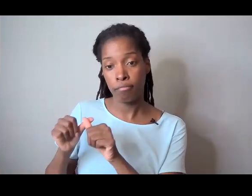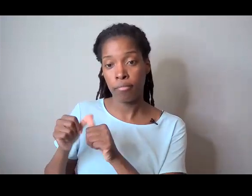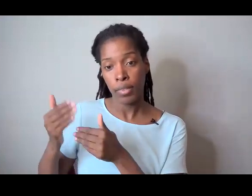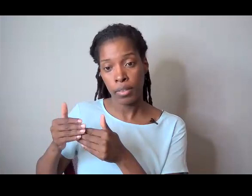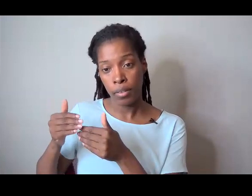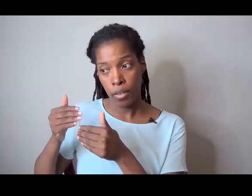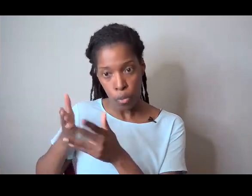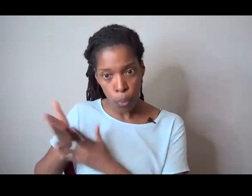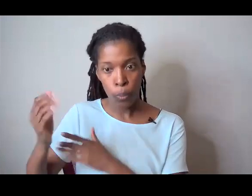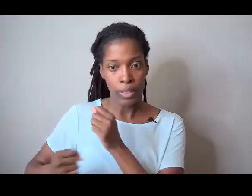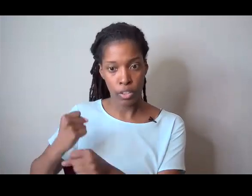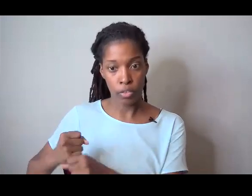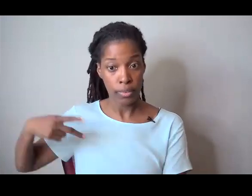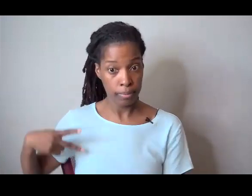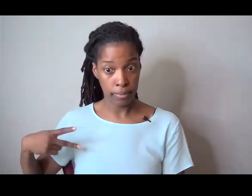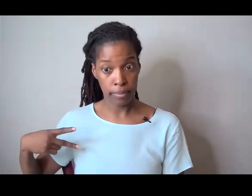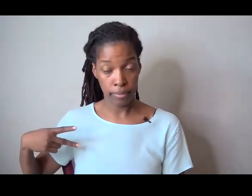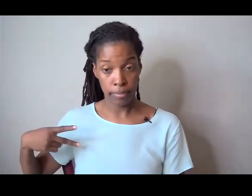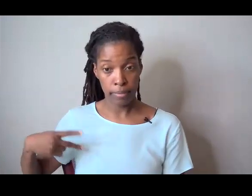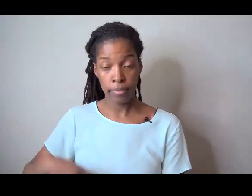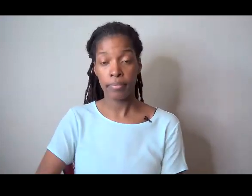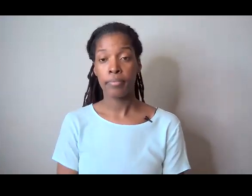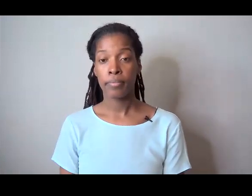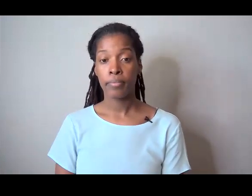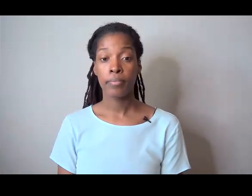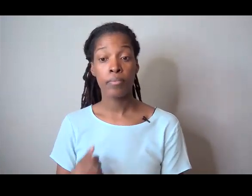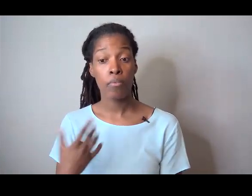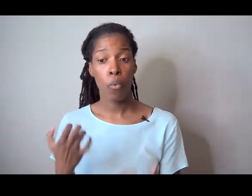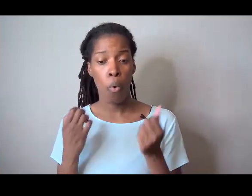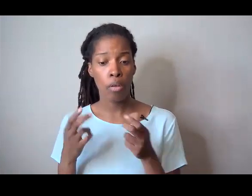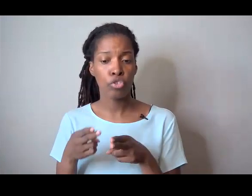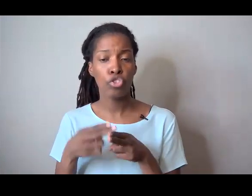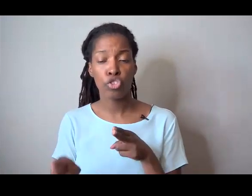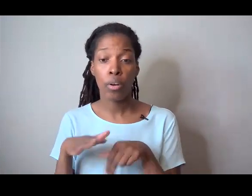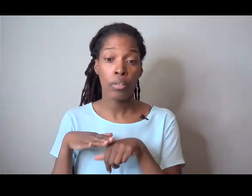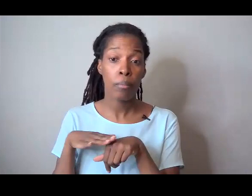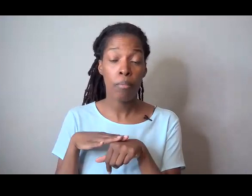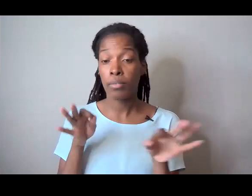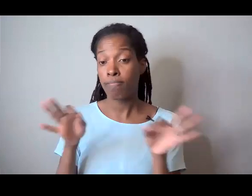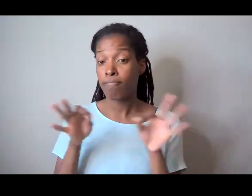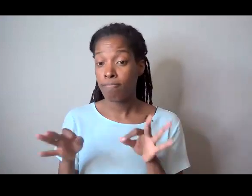So what I'd like to do is just give you a quick overview of the list right now and then what